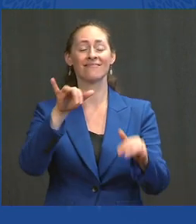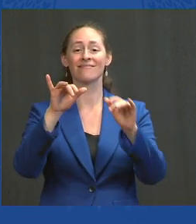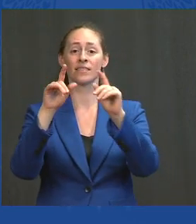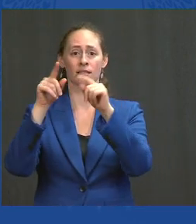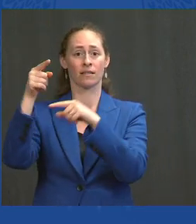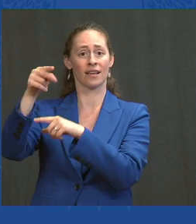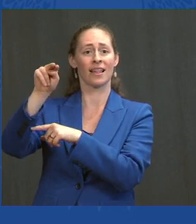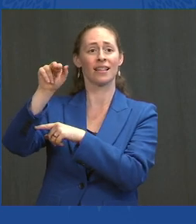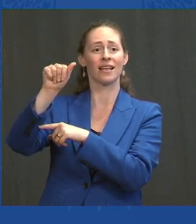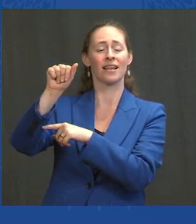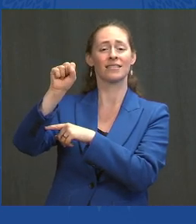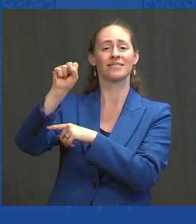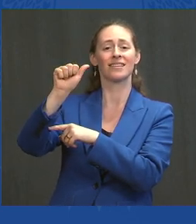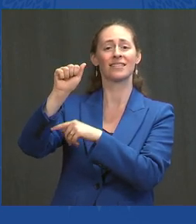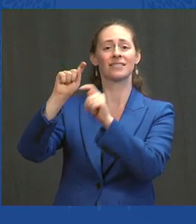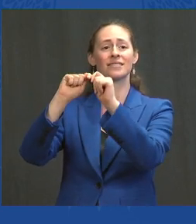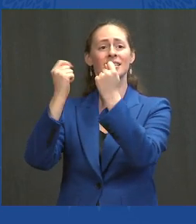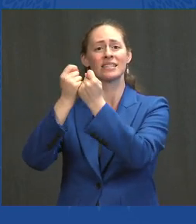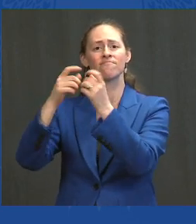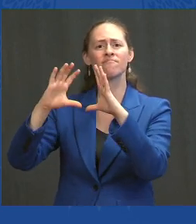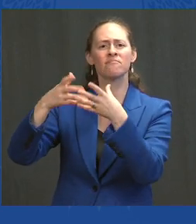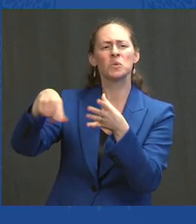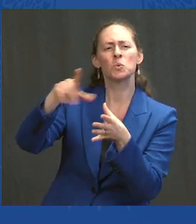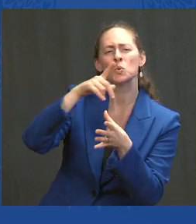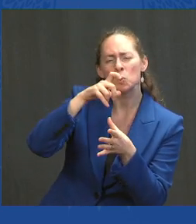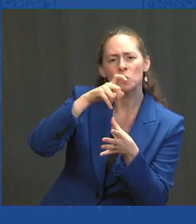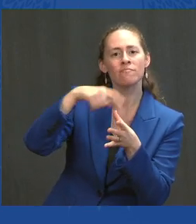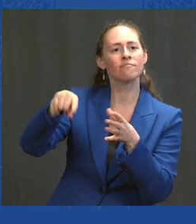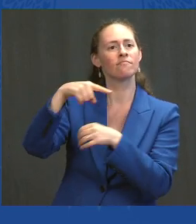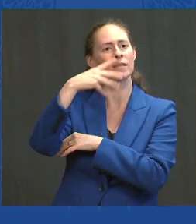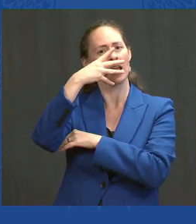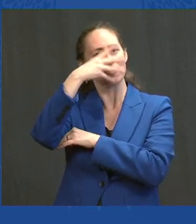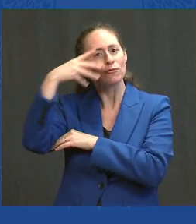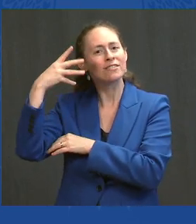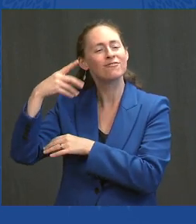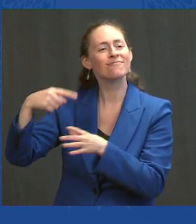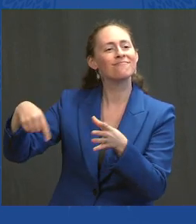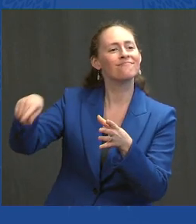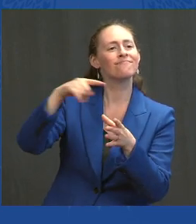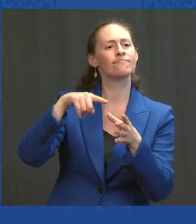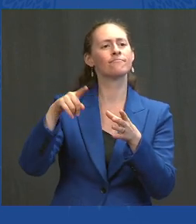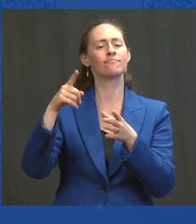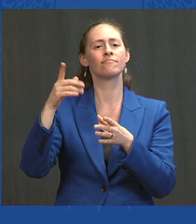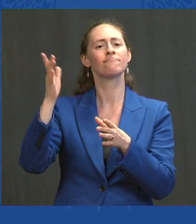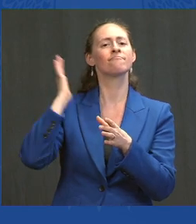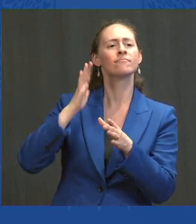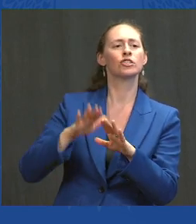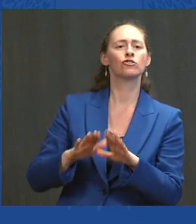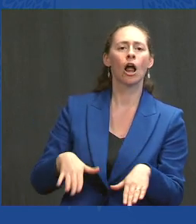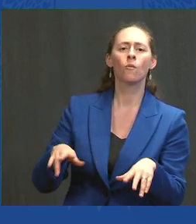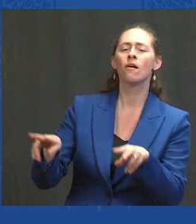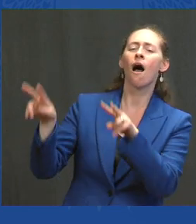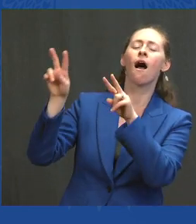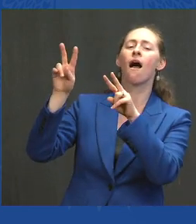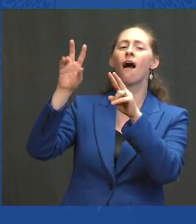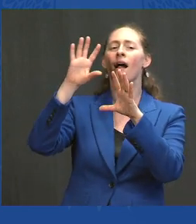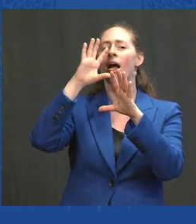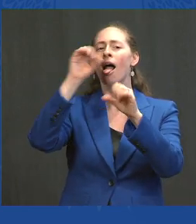who told me they grew up looking at the stars -- literally, not a joke; I'm not making this up. That's what they told me in our conversation.